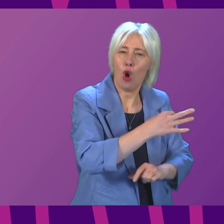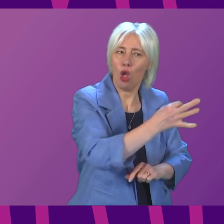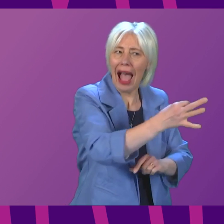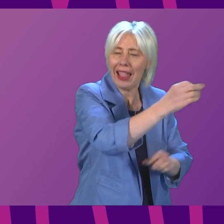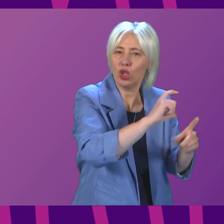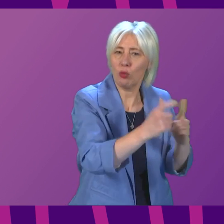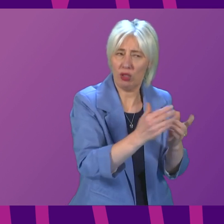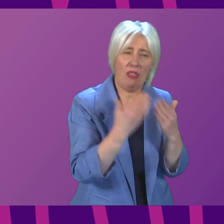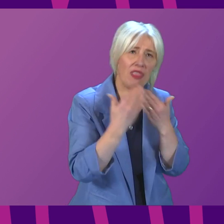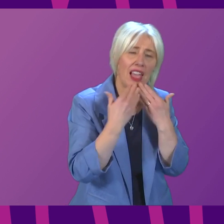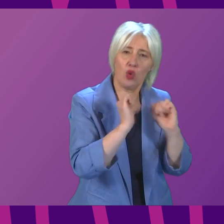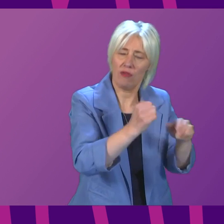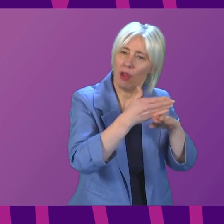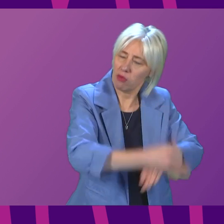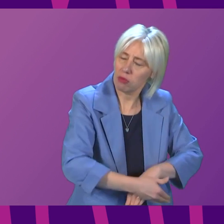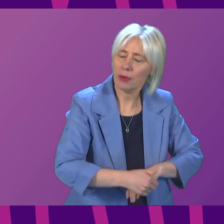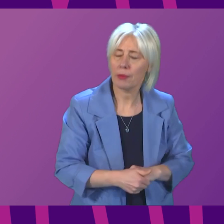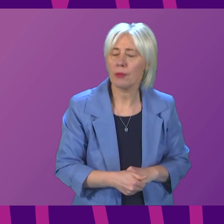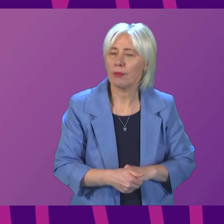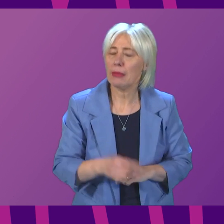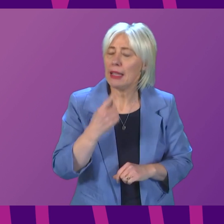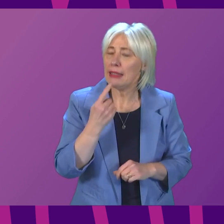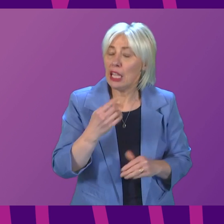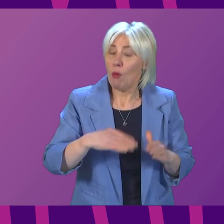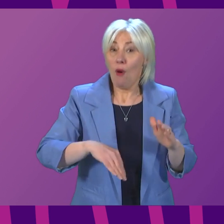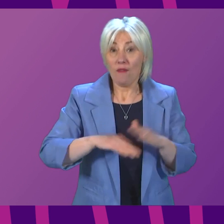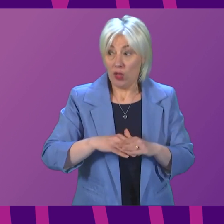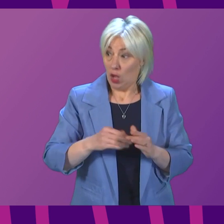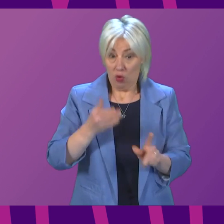As I said in my previous answer, we fully recognise the need to invest properly to support